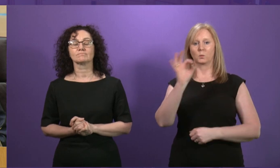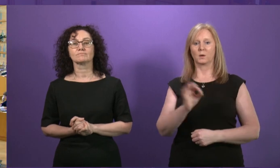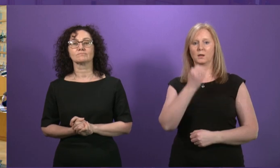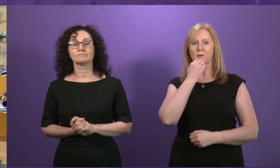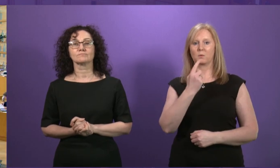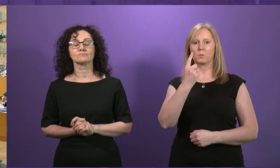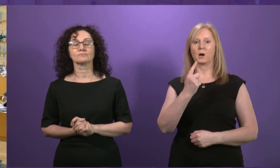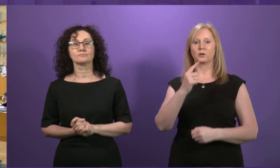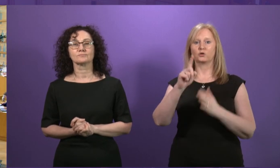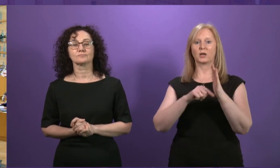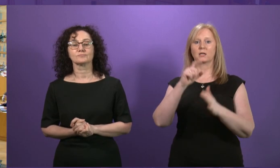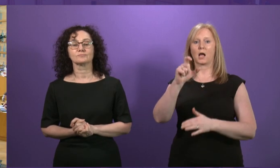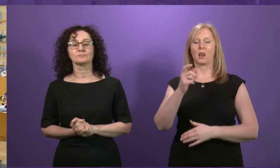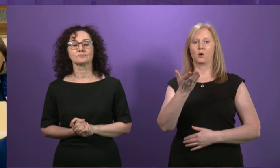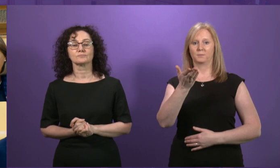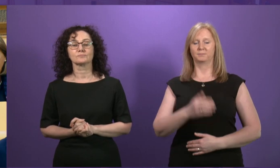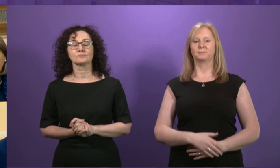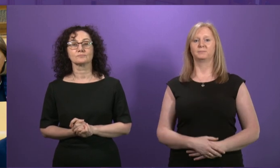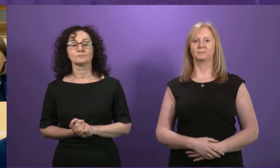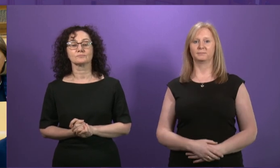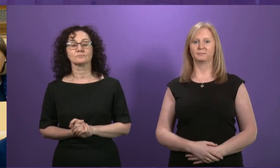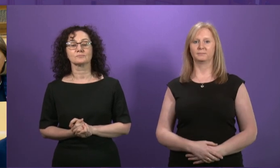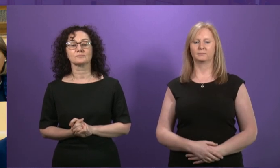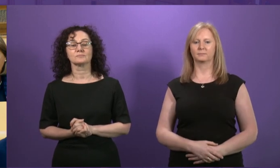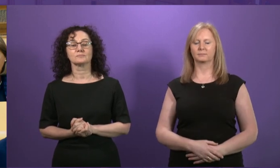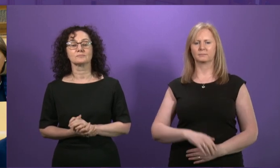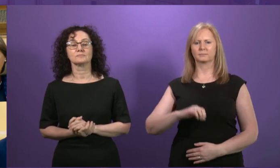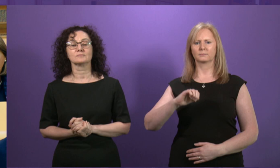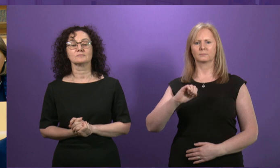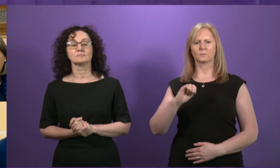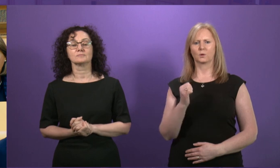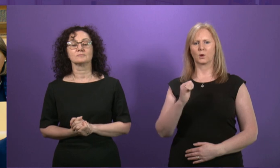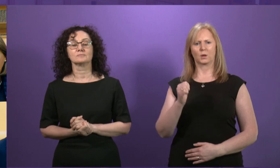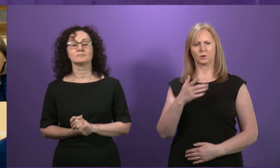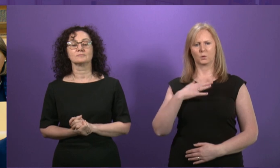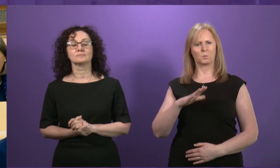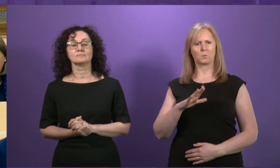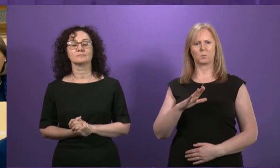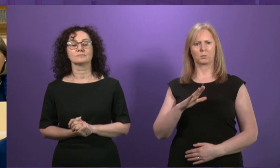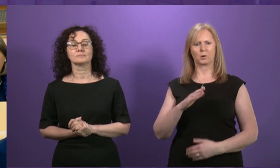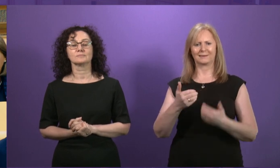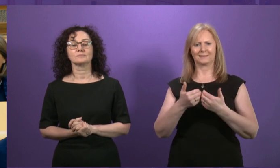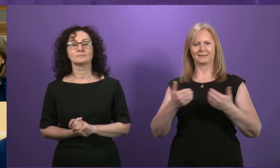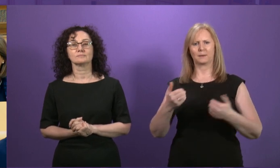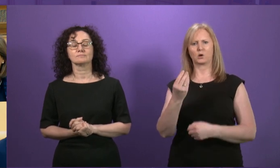Jackson Carlaw (Eastwood) (Con): Scotland does not want to be in a separate currency. Does the First Minister agree?